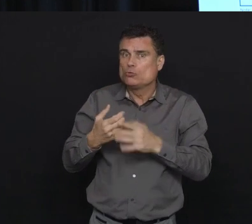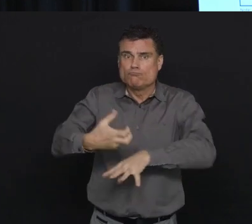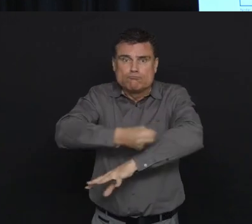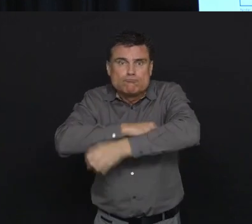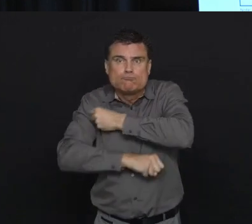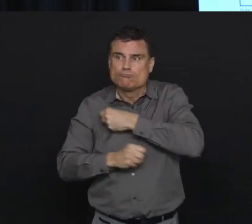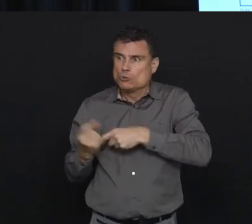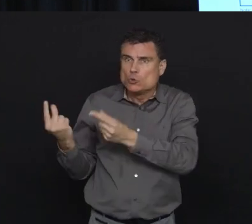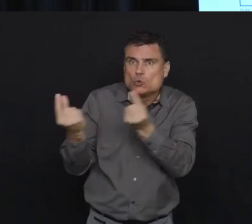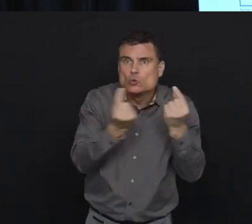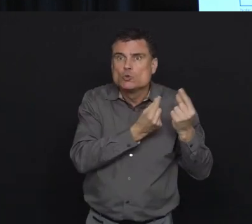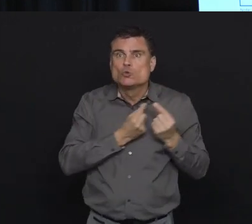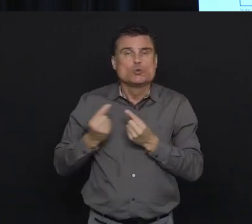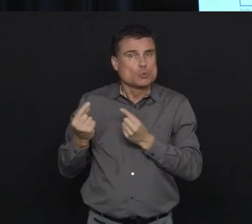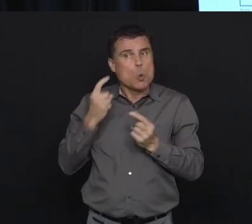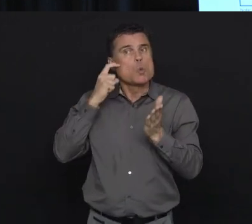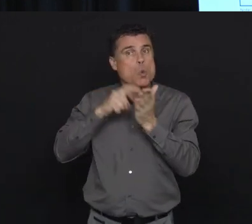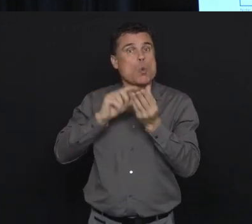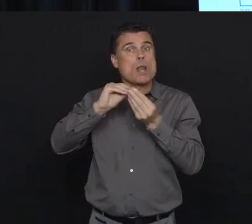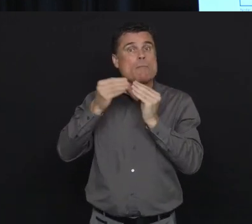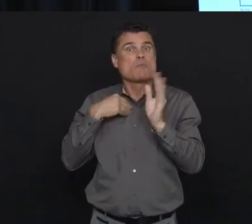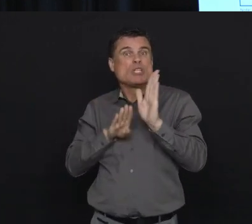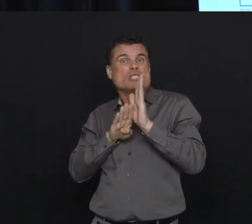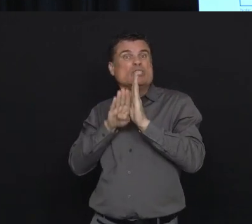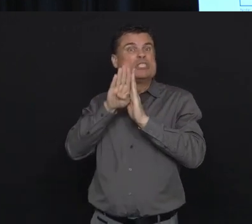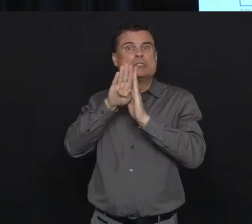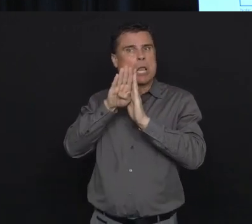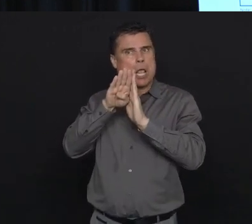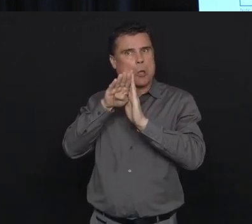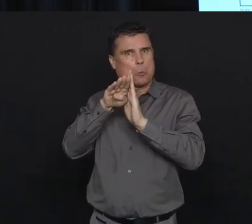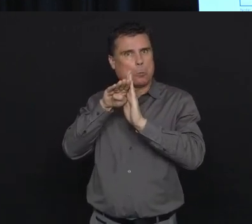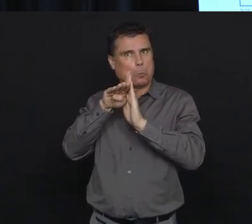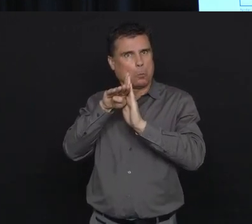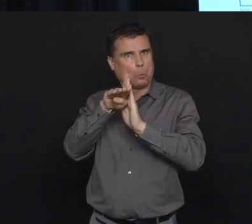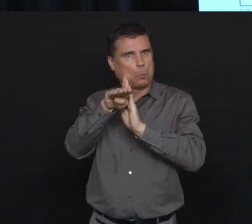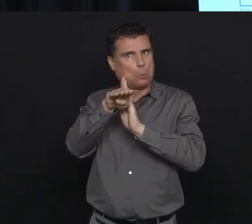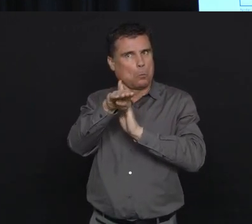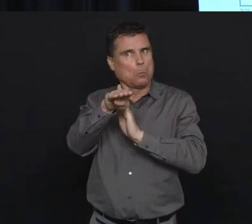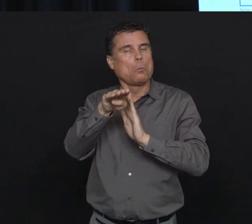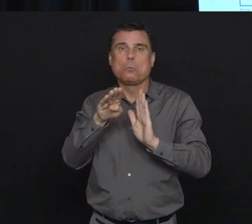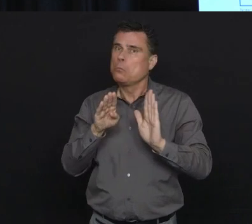rate of growth is being impacted with the measures we have taken.